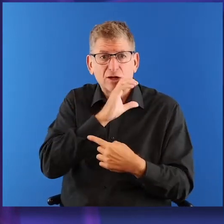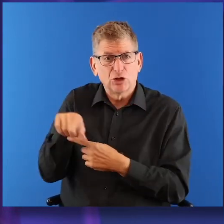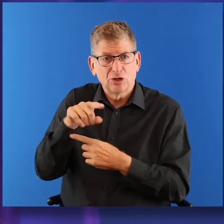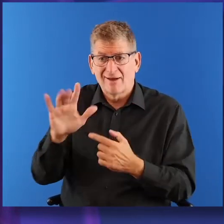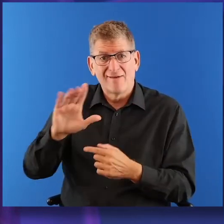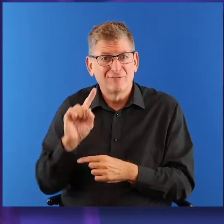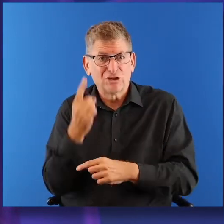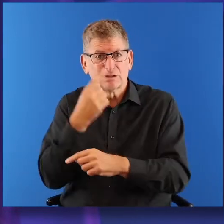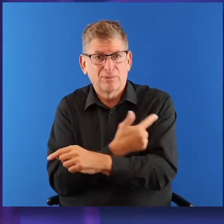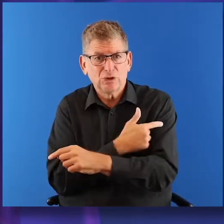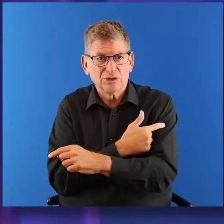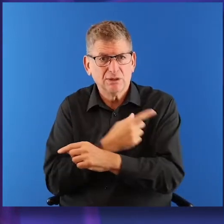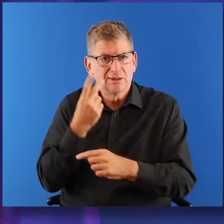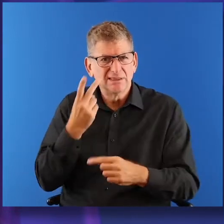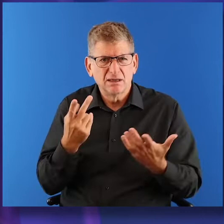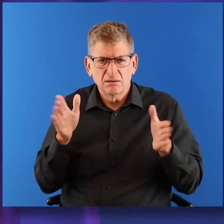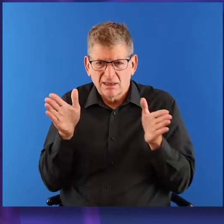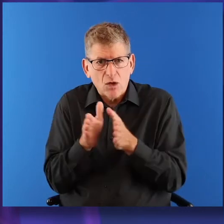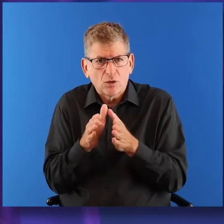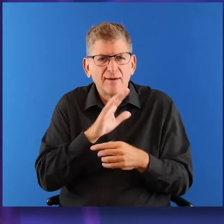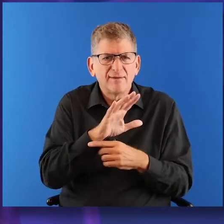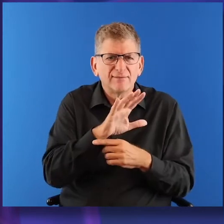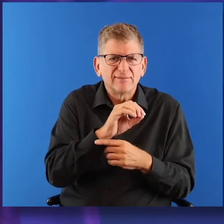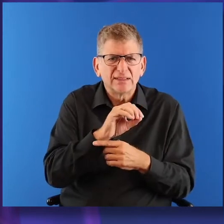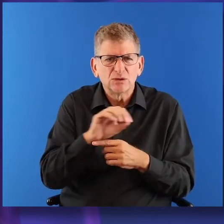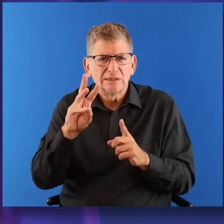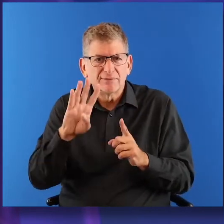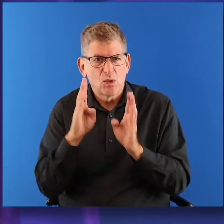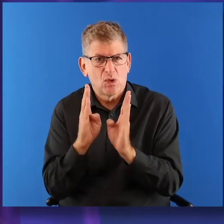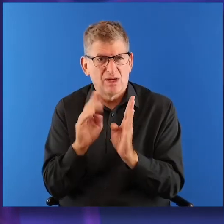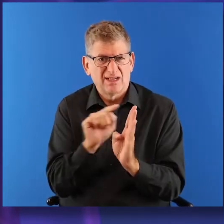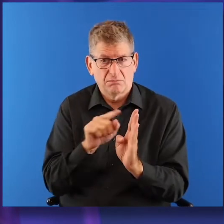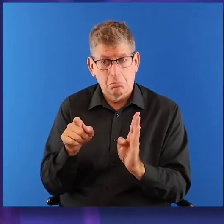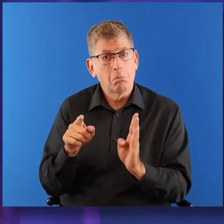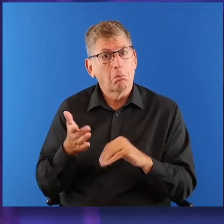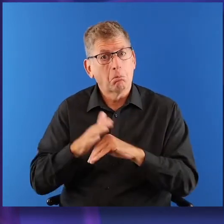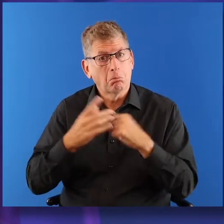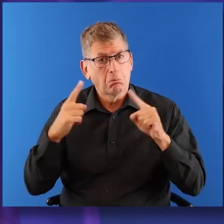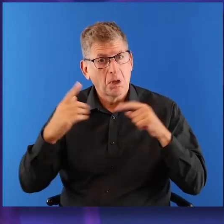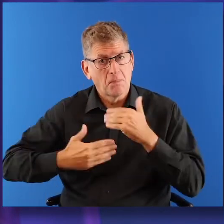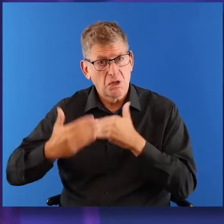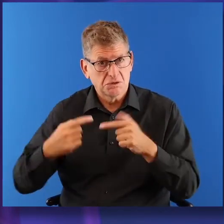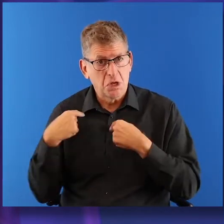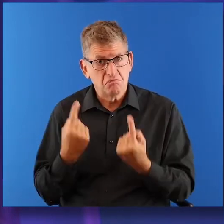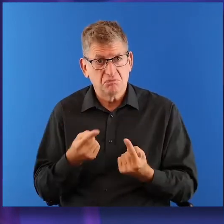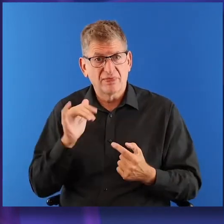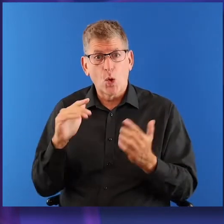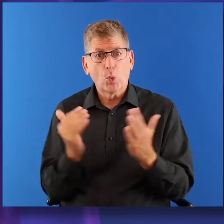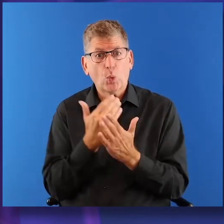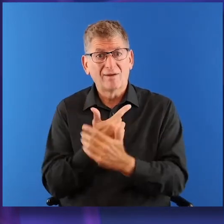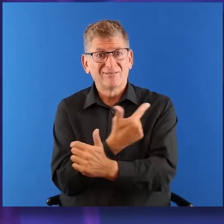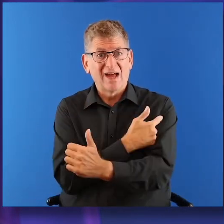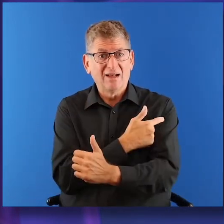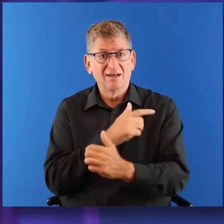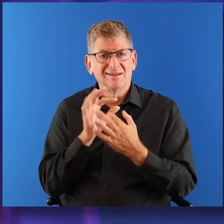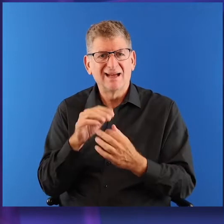terms of gaps by race, ethnicity, we know that there's a bit of a playbook is community-based organizations, faith-based organizations,